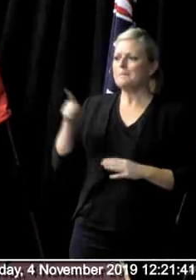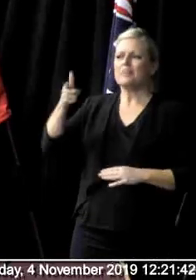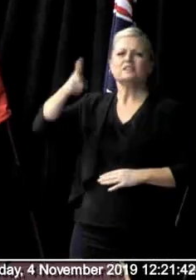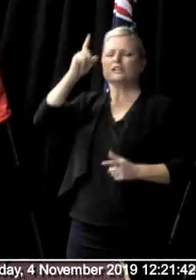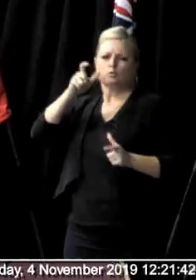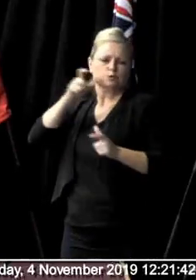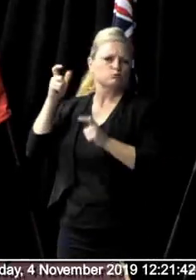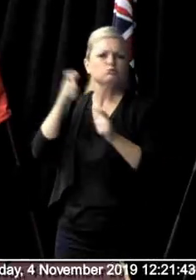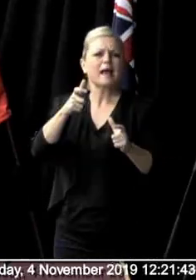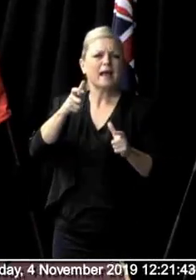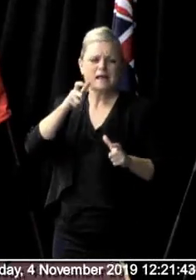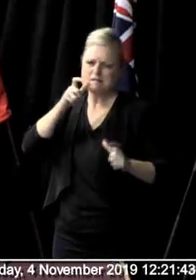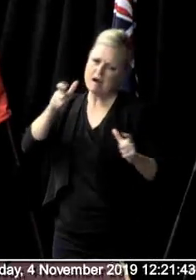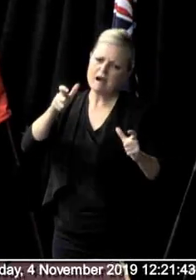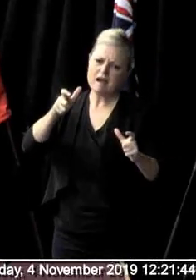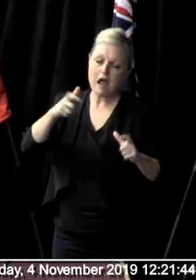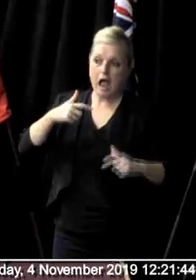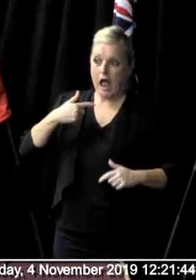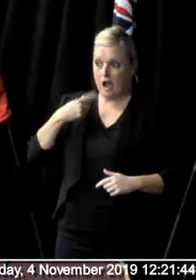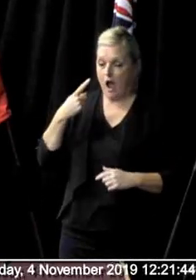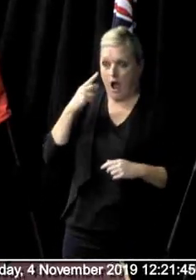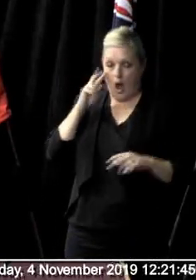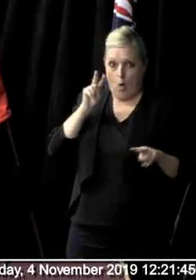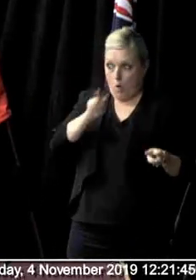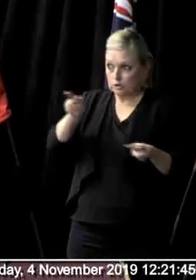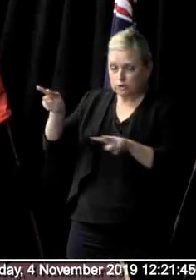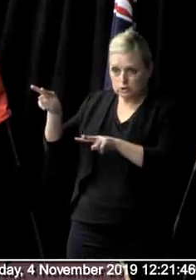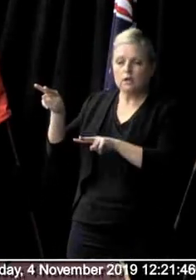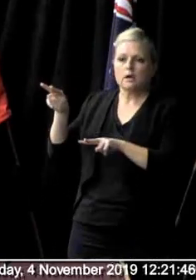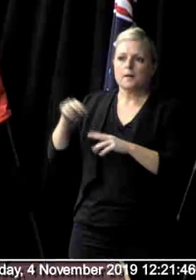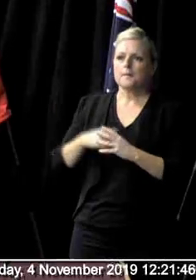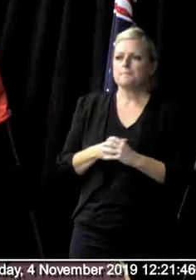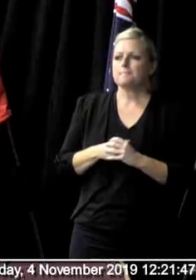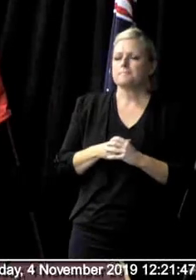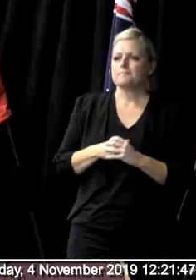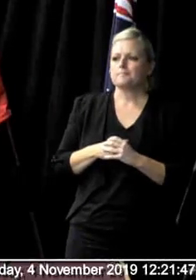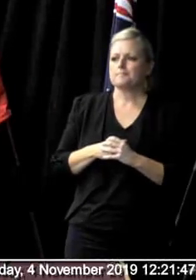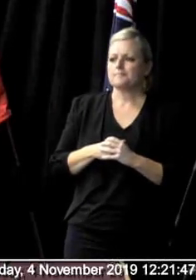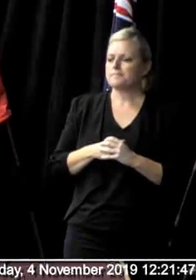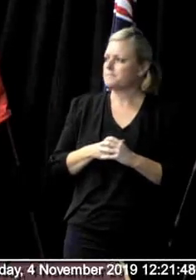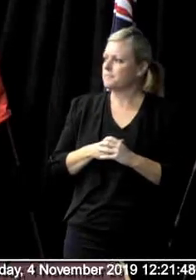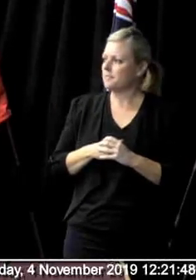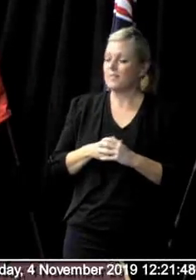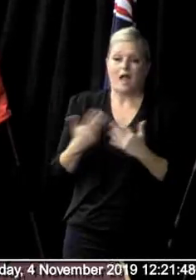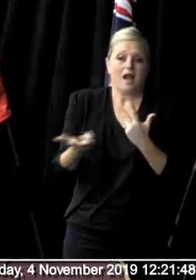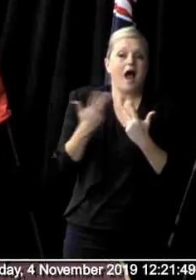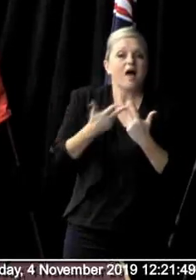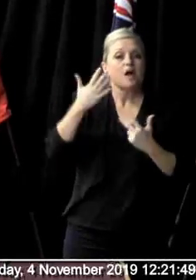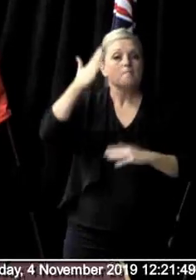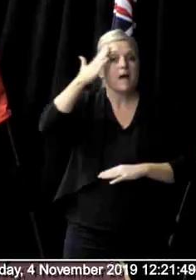and I witnessed that, as did other parents who reported that back to me.